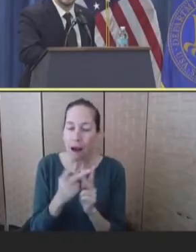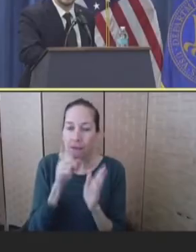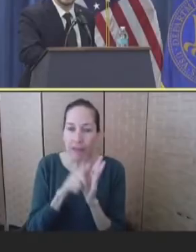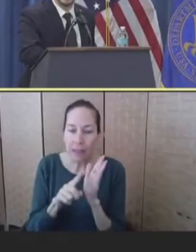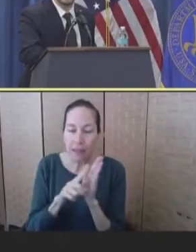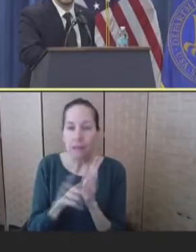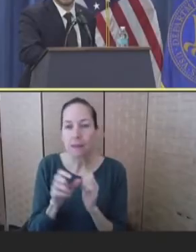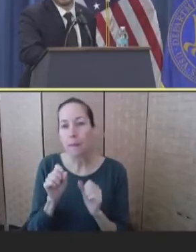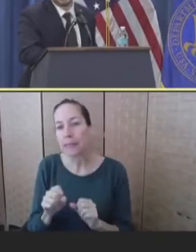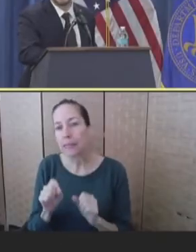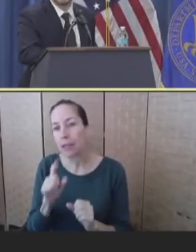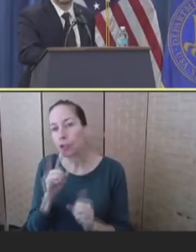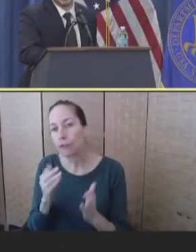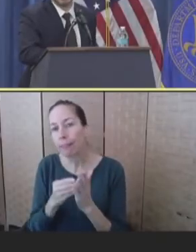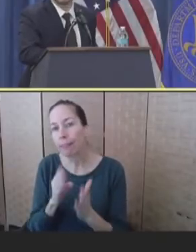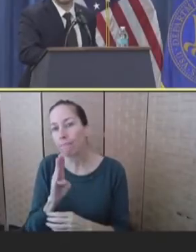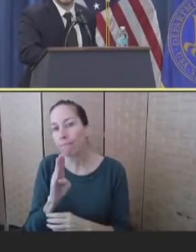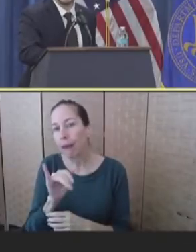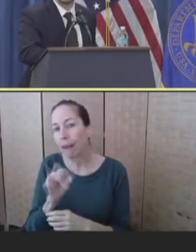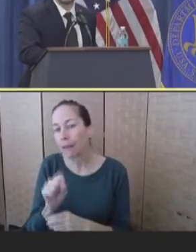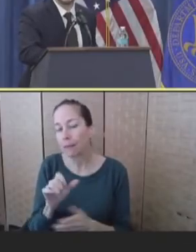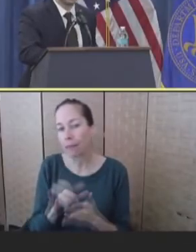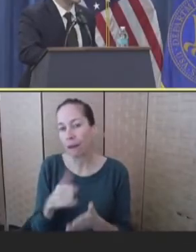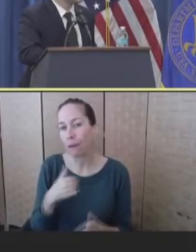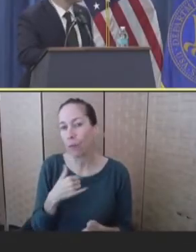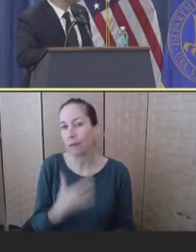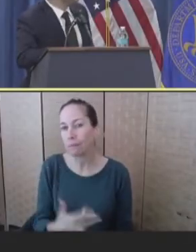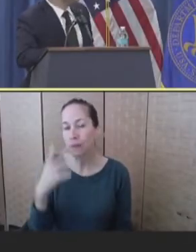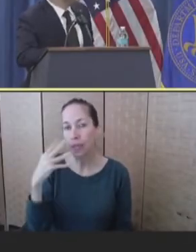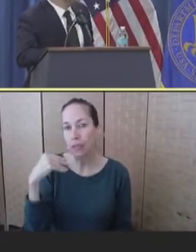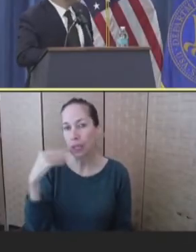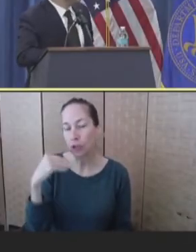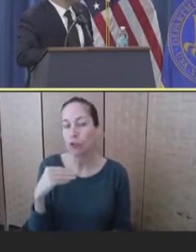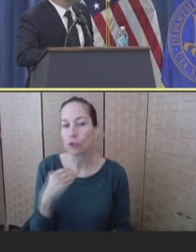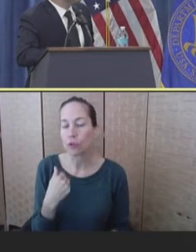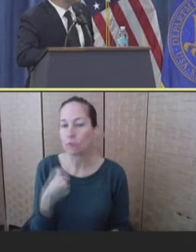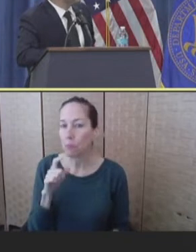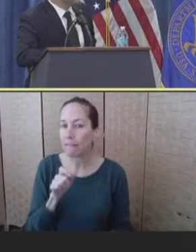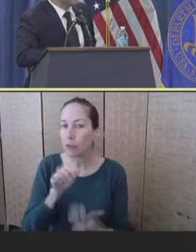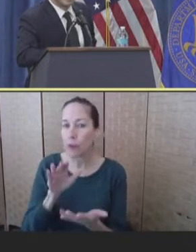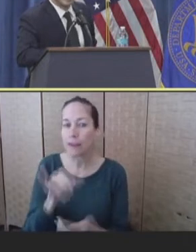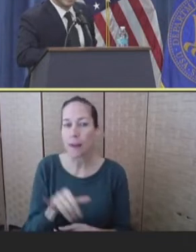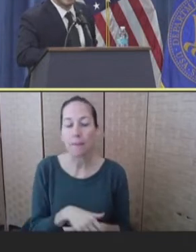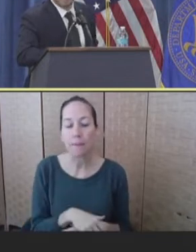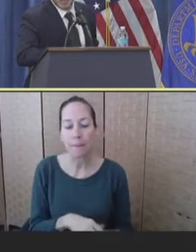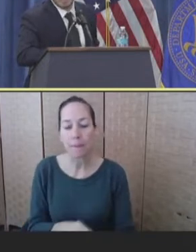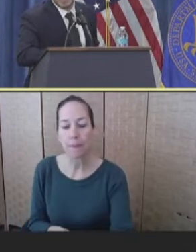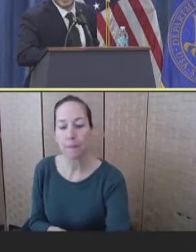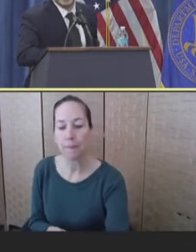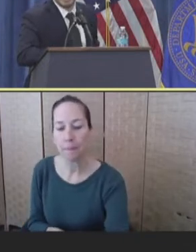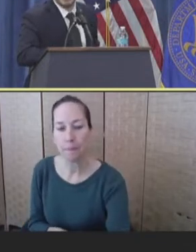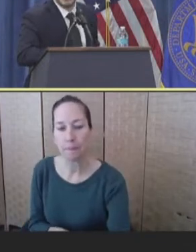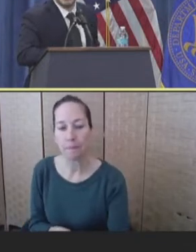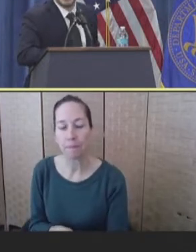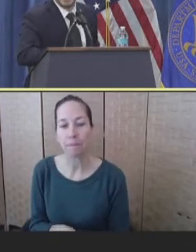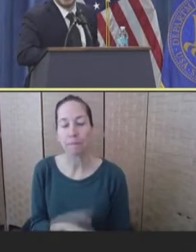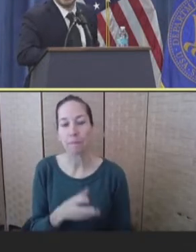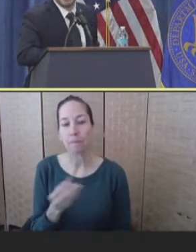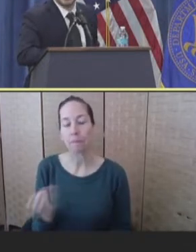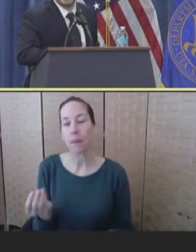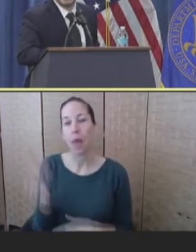that we encounter we need address and then present some of the published results.